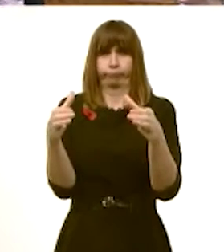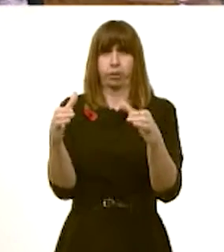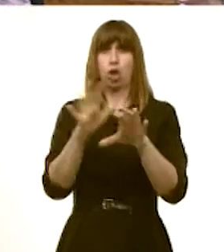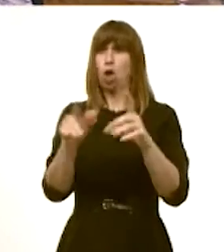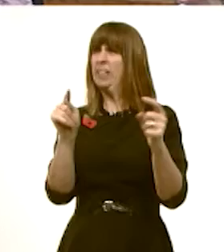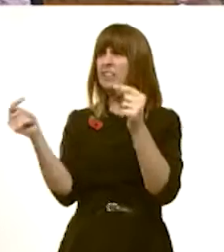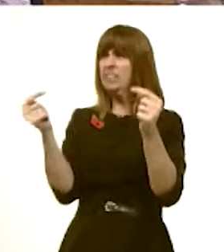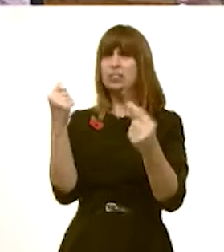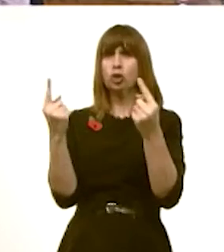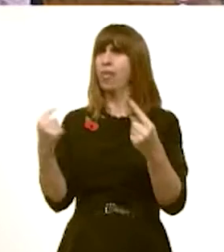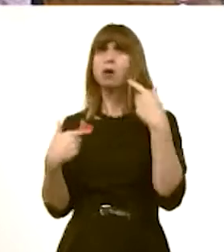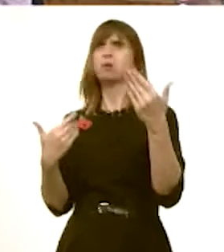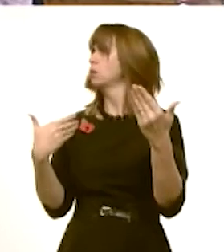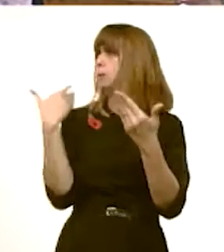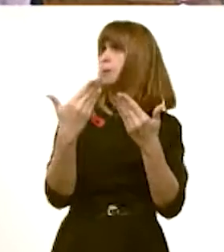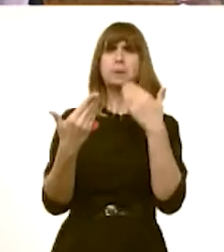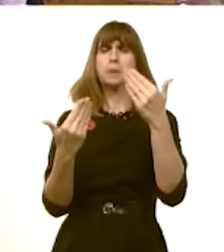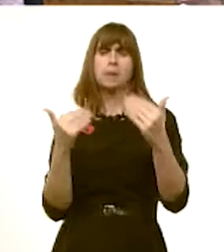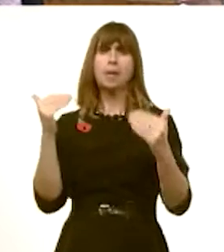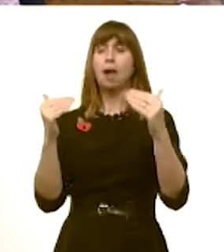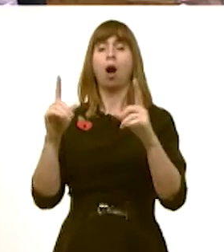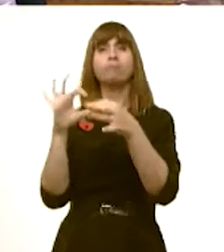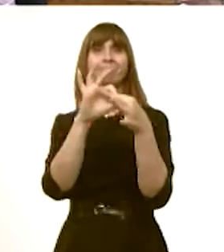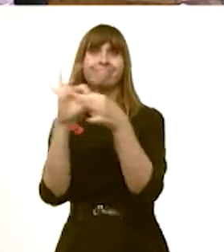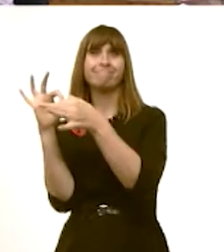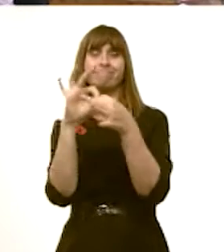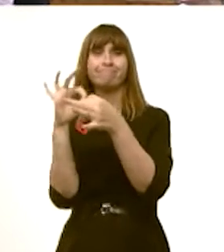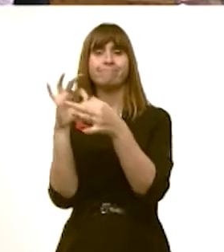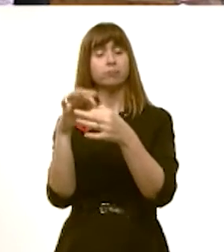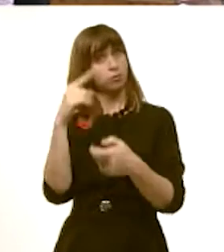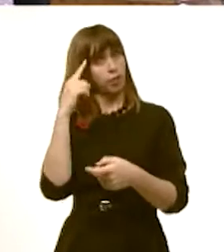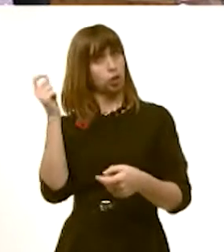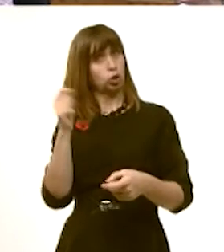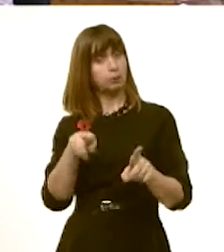So, do you agree that it is vital that the UK Government shows the same level of commitment